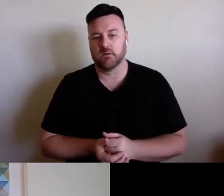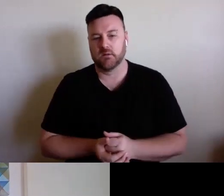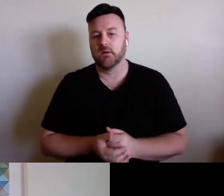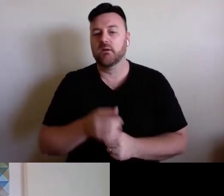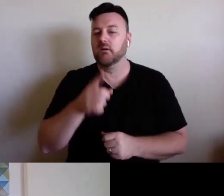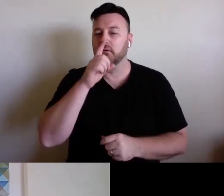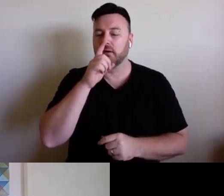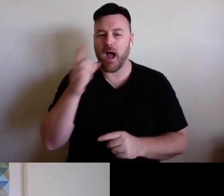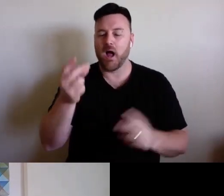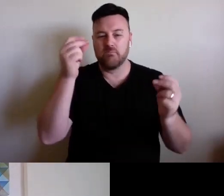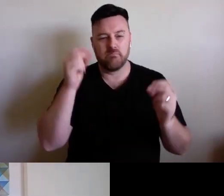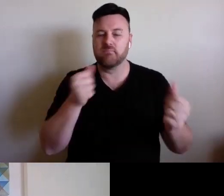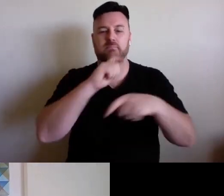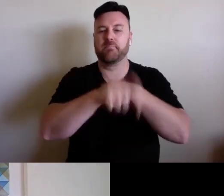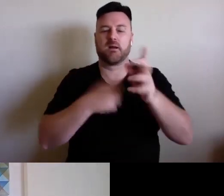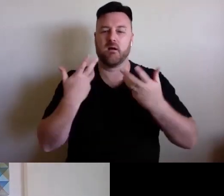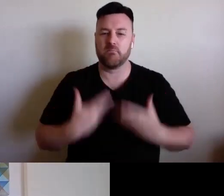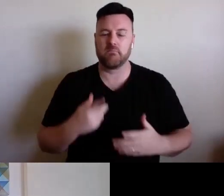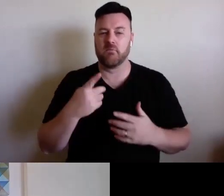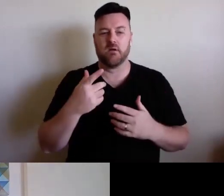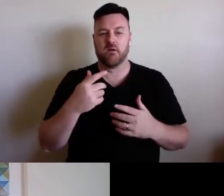experience, wasn't an overnight success. You need to be strategic.